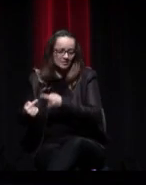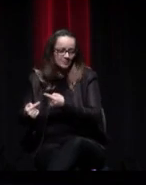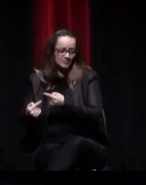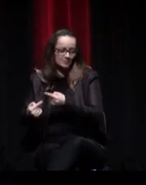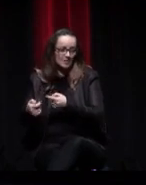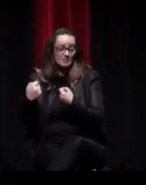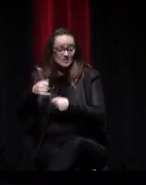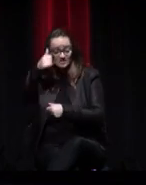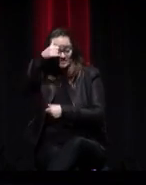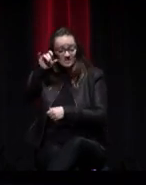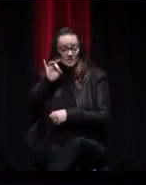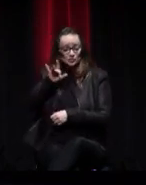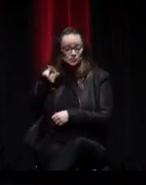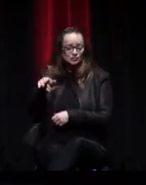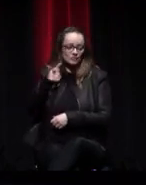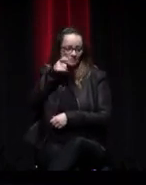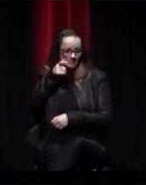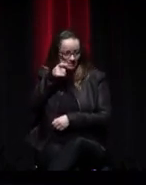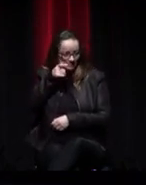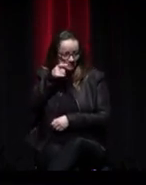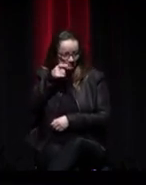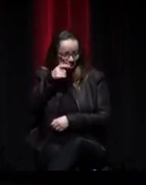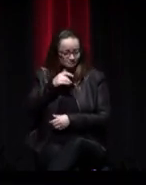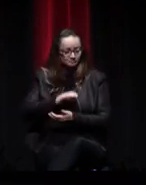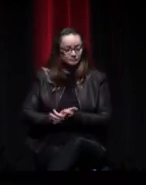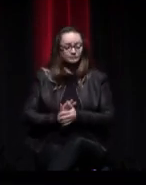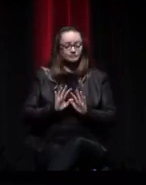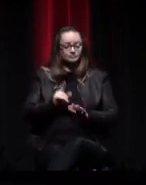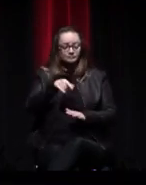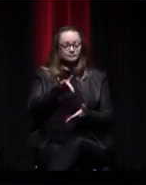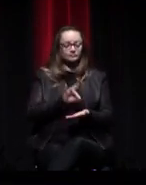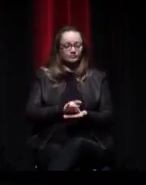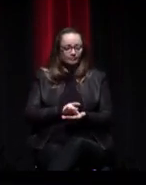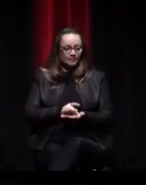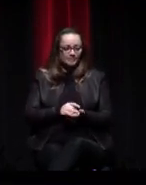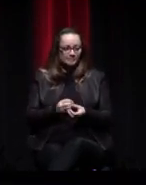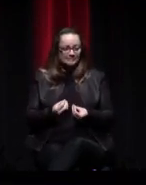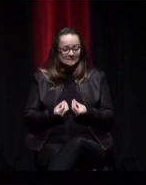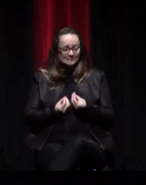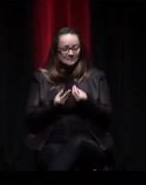In this sense, the facts would give the foundation,